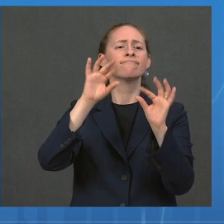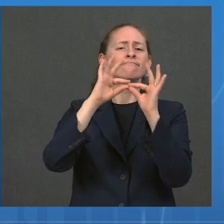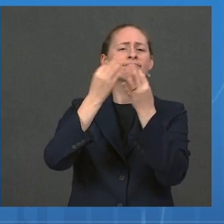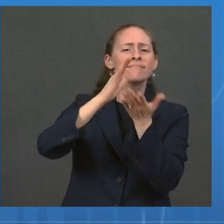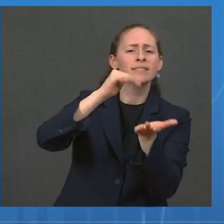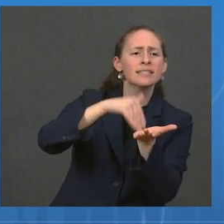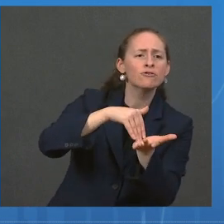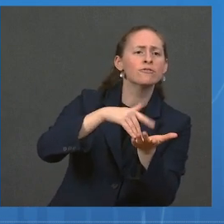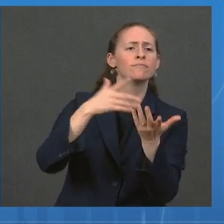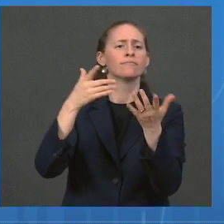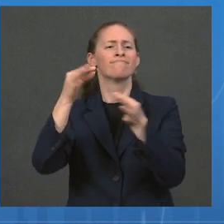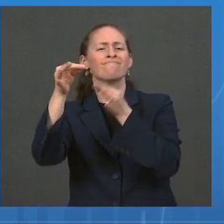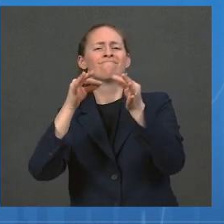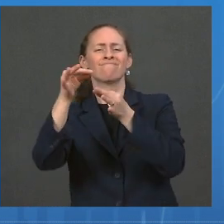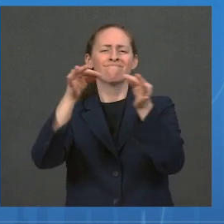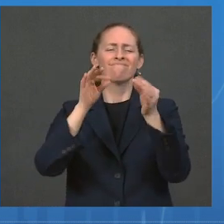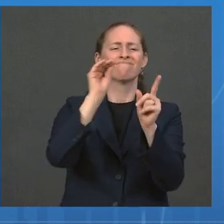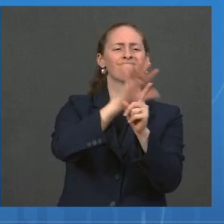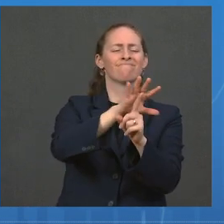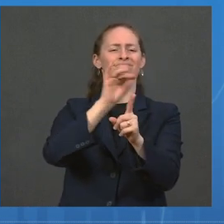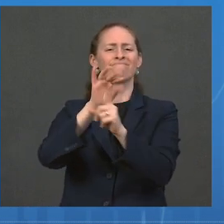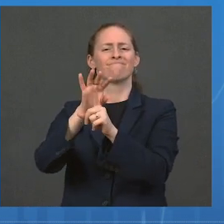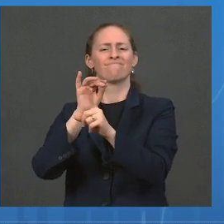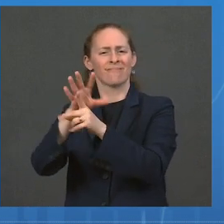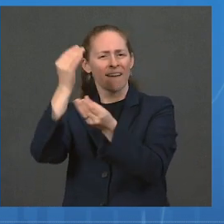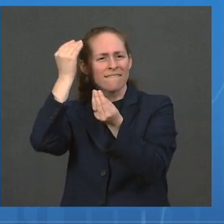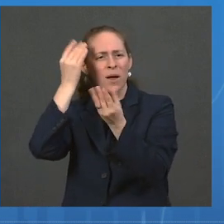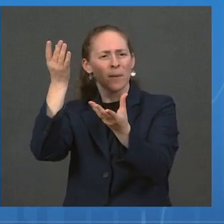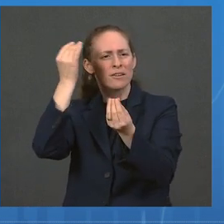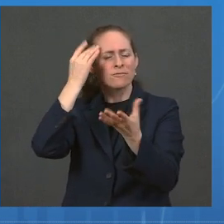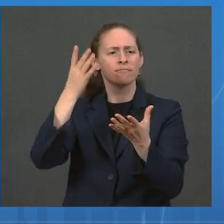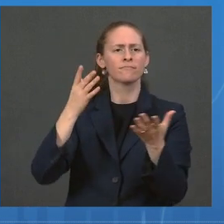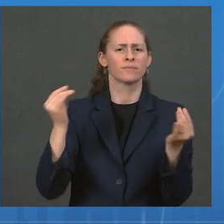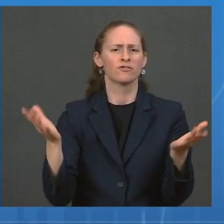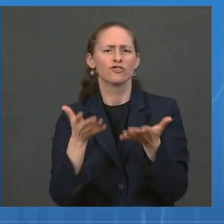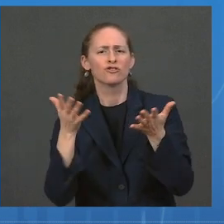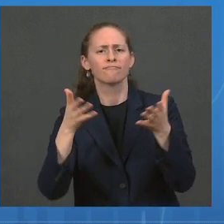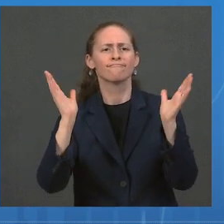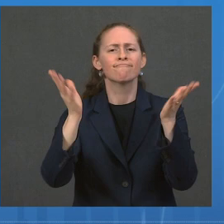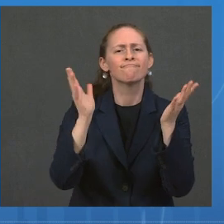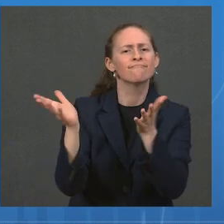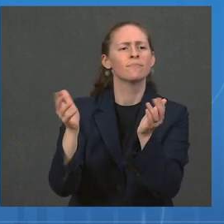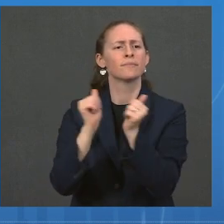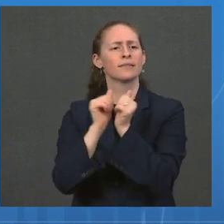as soon as they have conversations with families. We will provide faith leaders with materials and toolkits